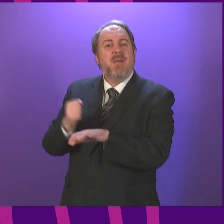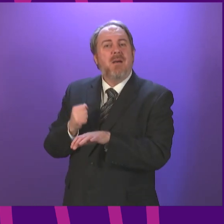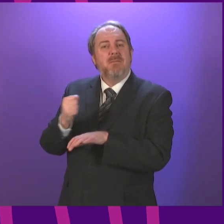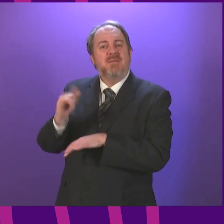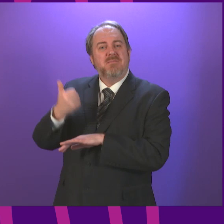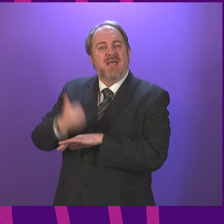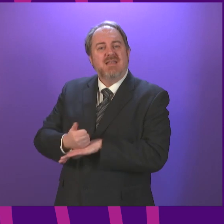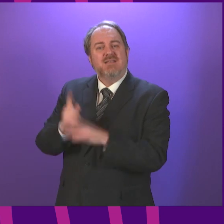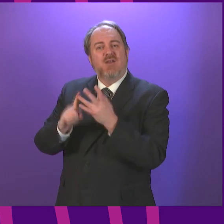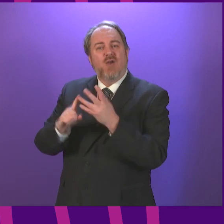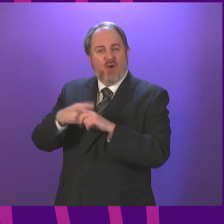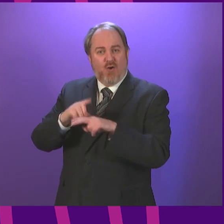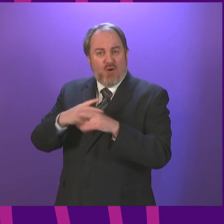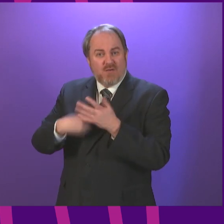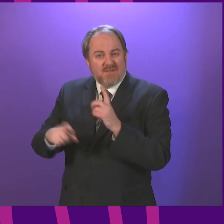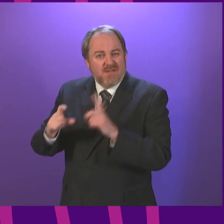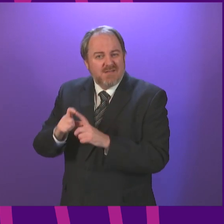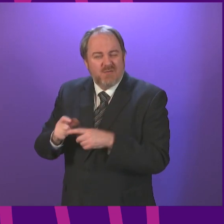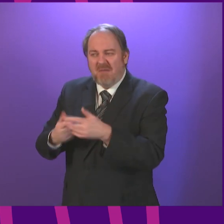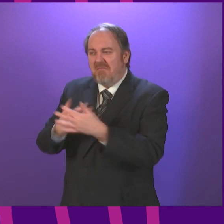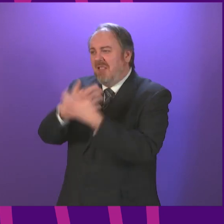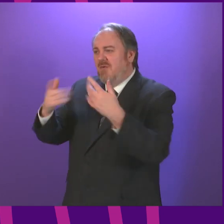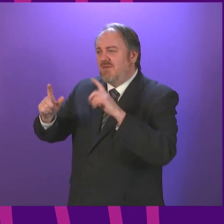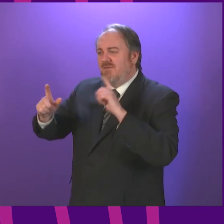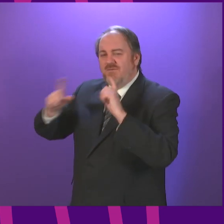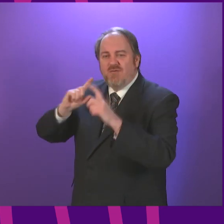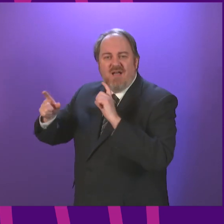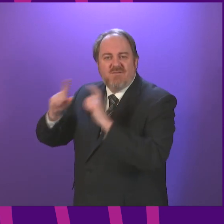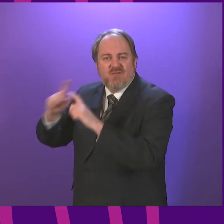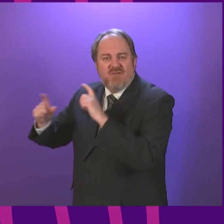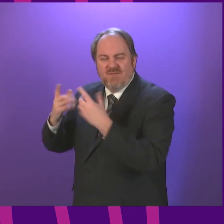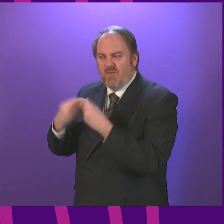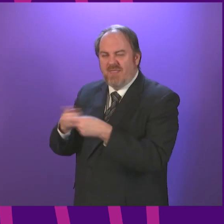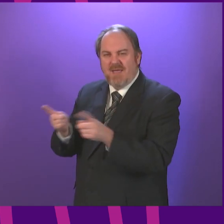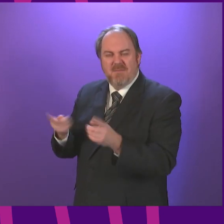The deal involved lots of selfies and lots of taxpayers’ money, but there are certainly